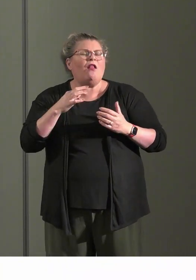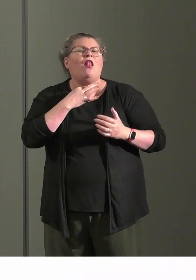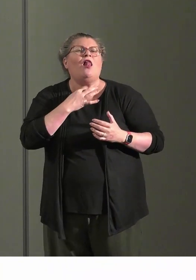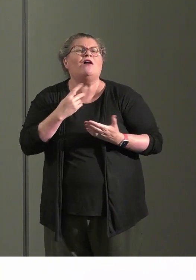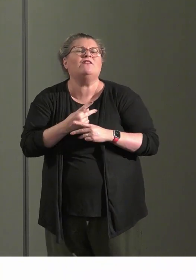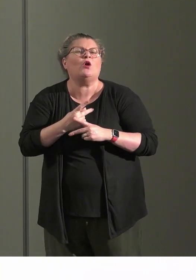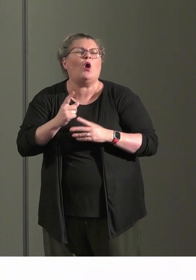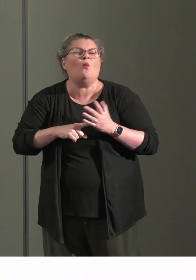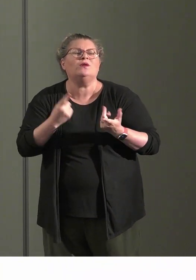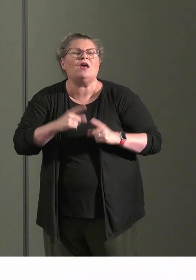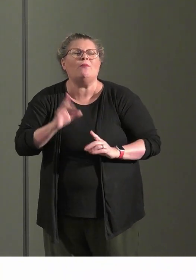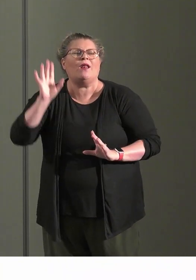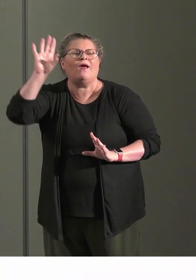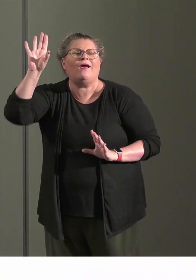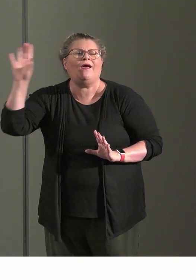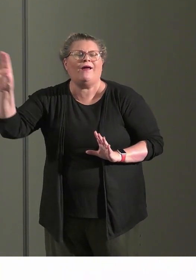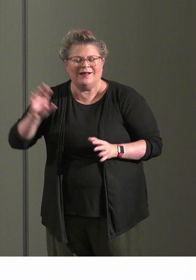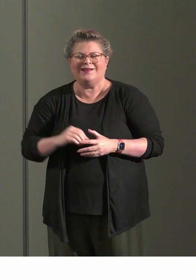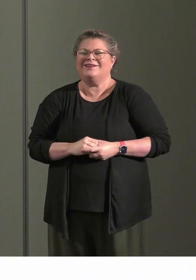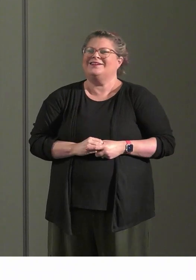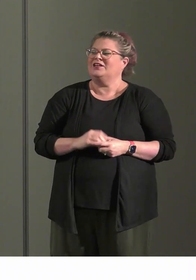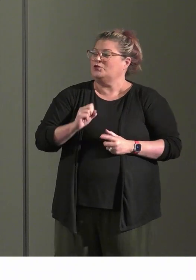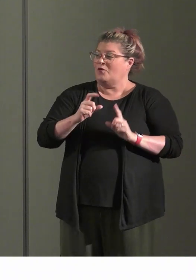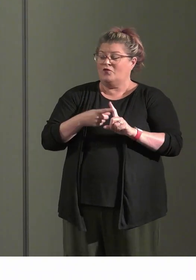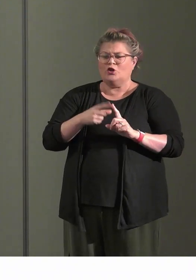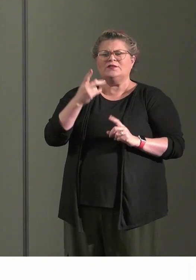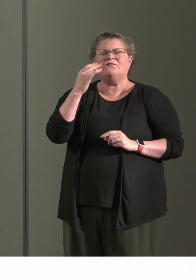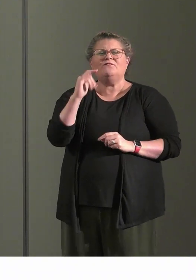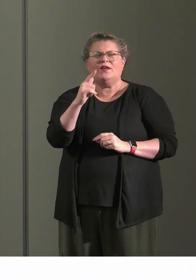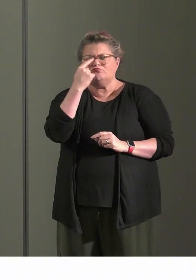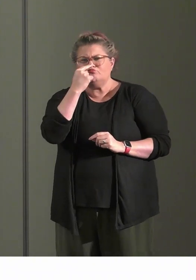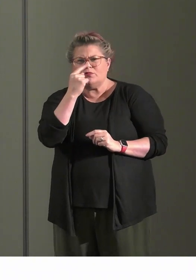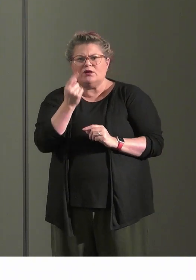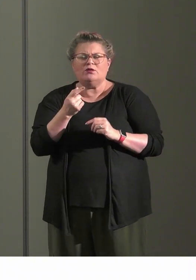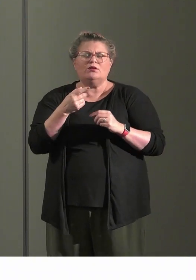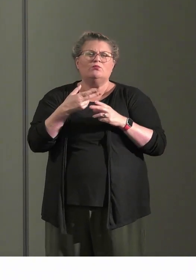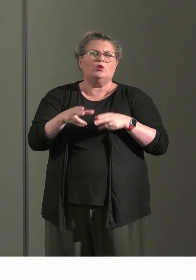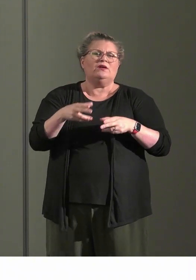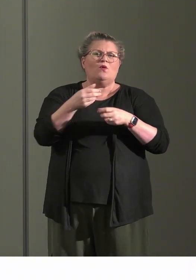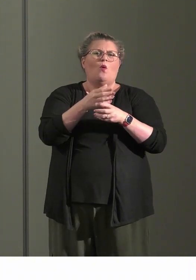We will start with Phil. Can you provide a brief overview of EAA.